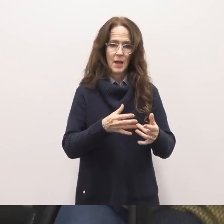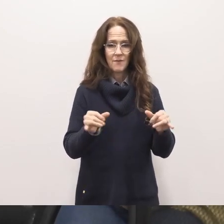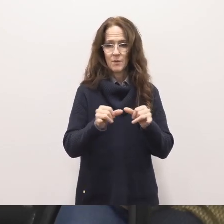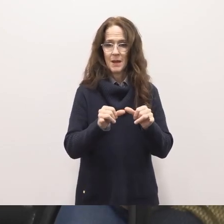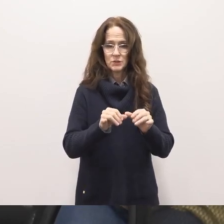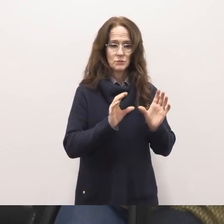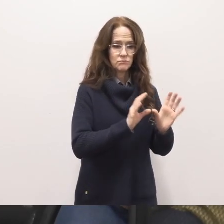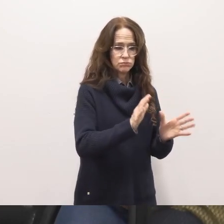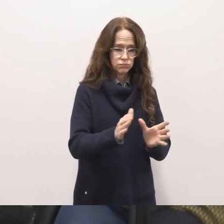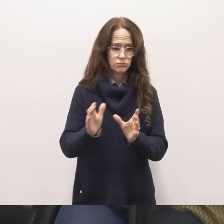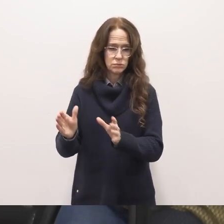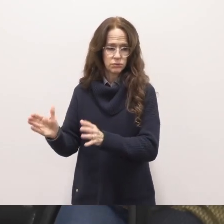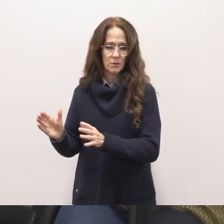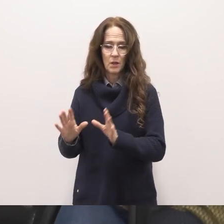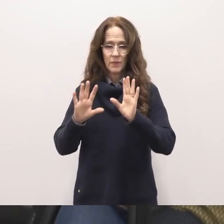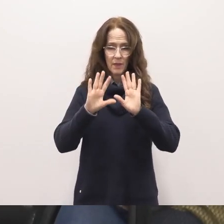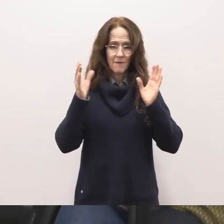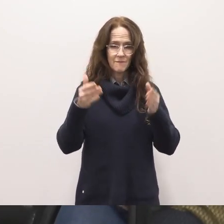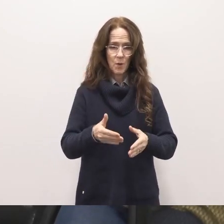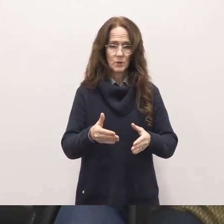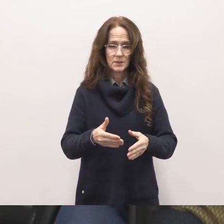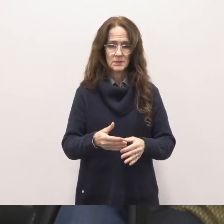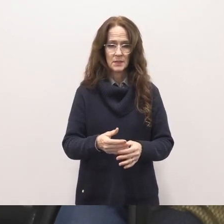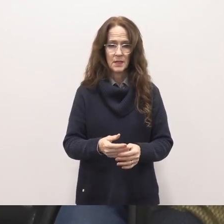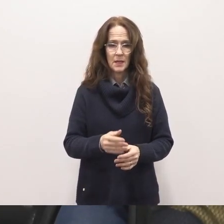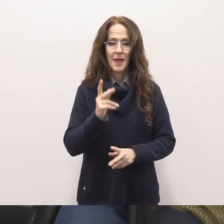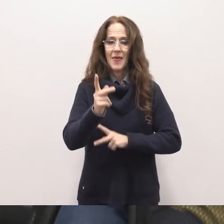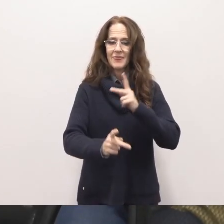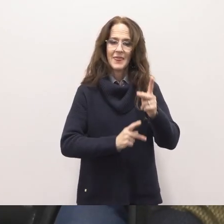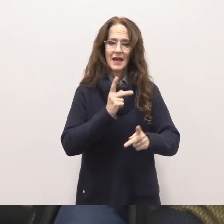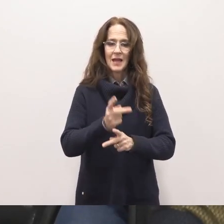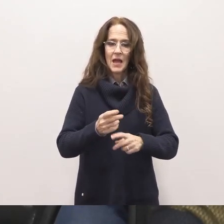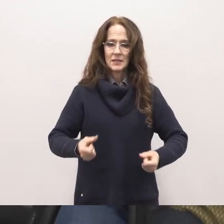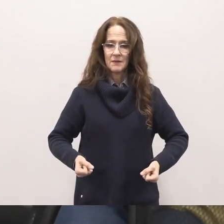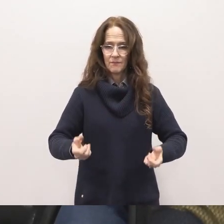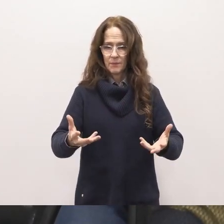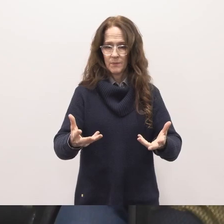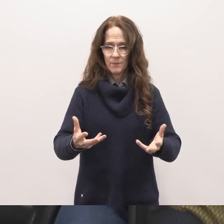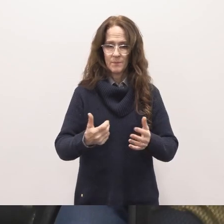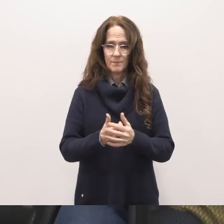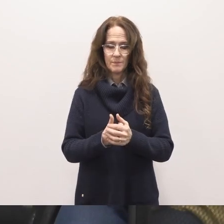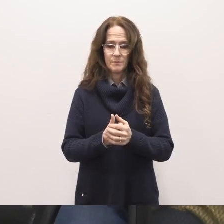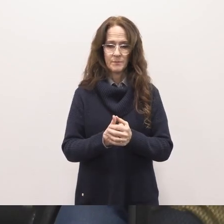So, really, the focus is looking at the type of expenditure and is it appropriate.